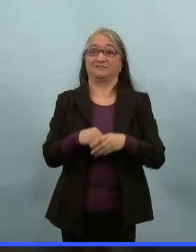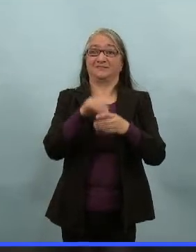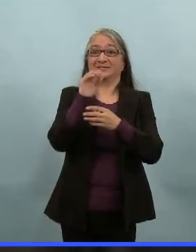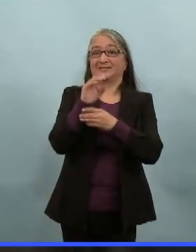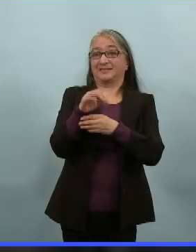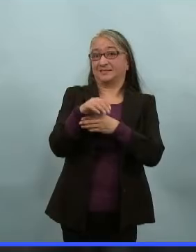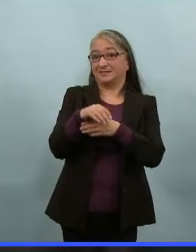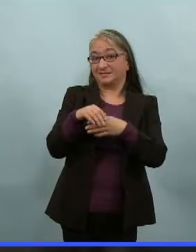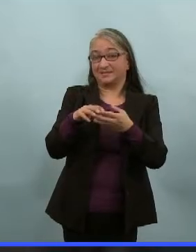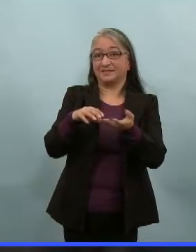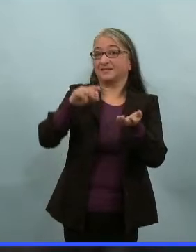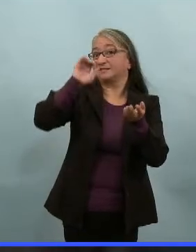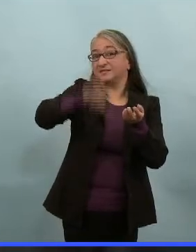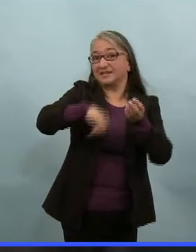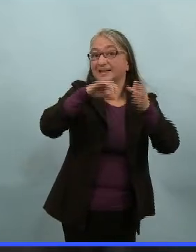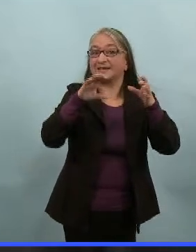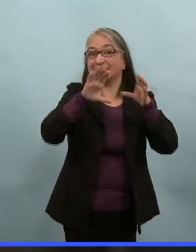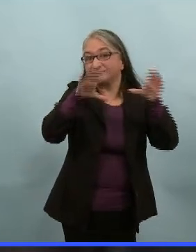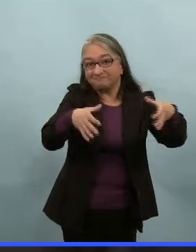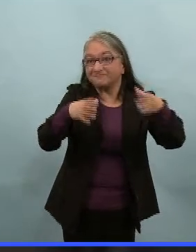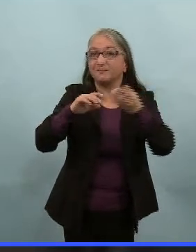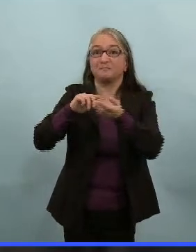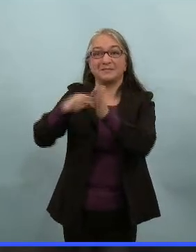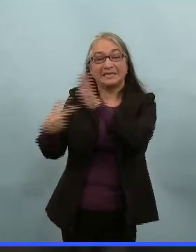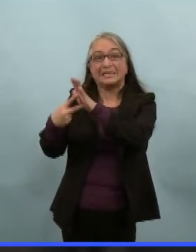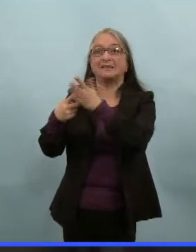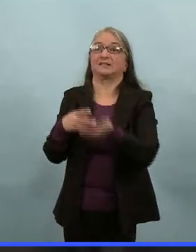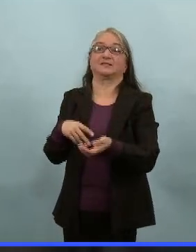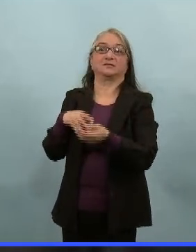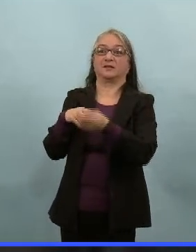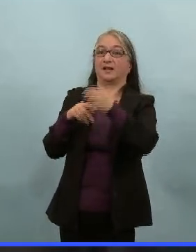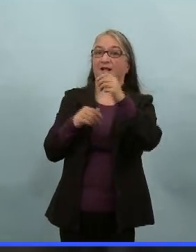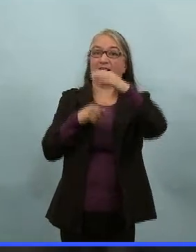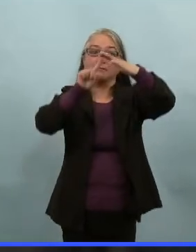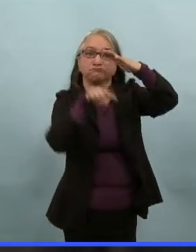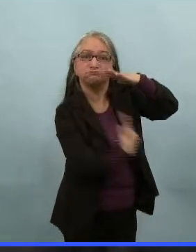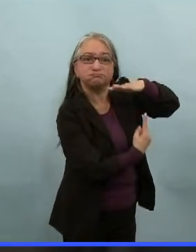if they are a case or if they are a contact what to do we have you know public health orders and